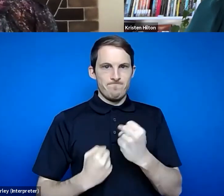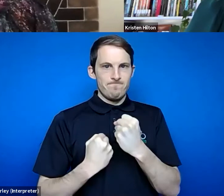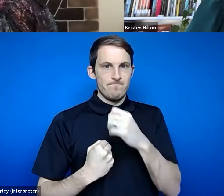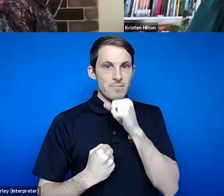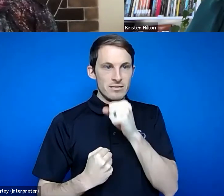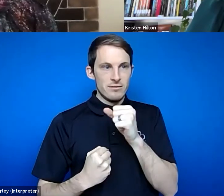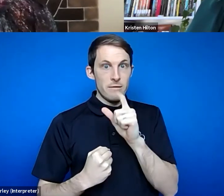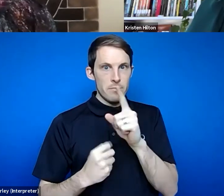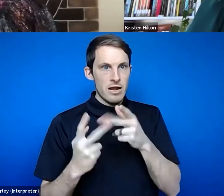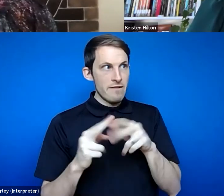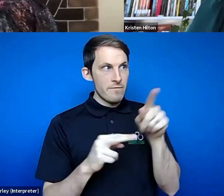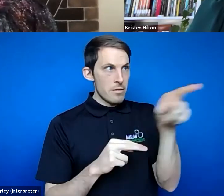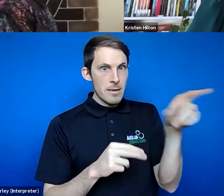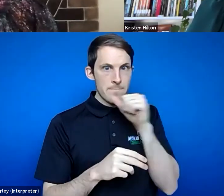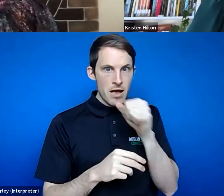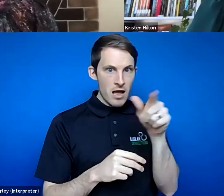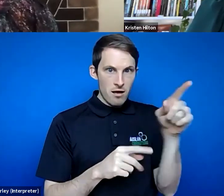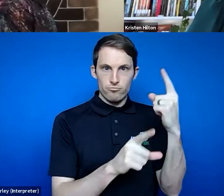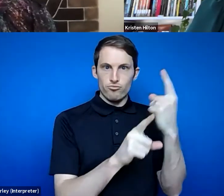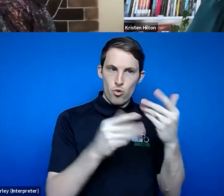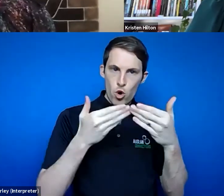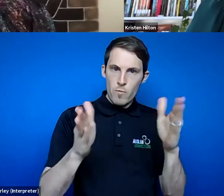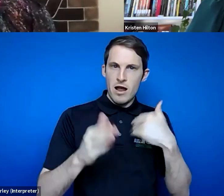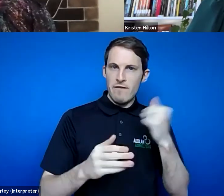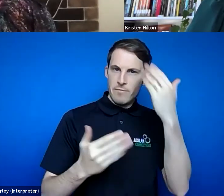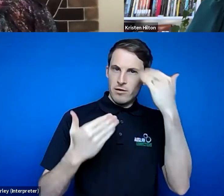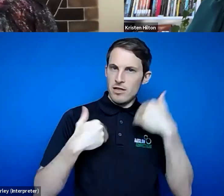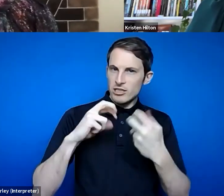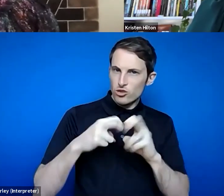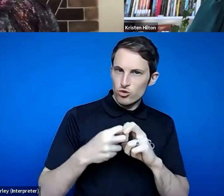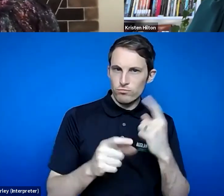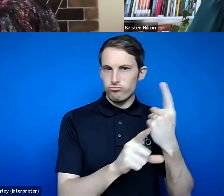"I have an issue with mental health" and is prepared to talk about it, then I think that